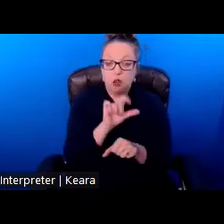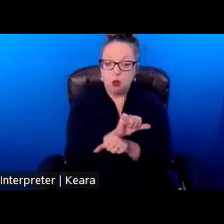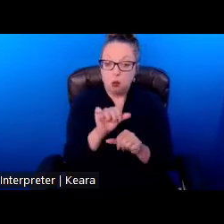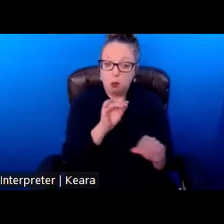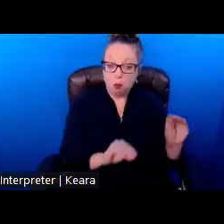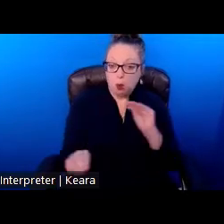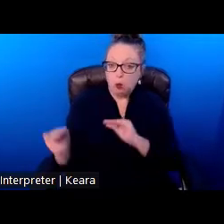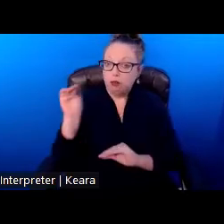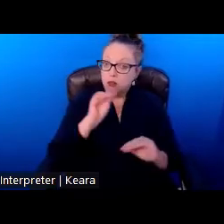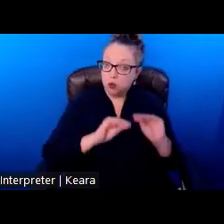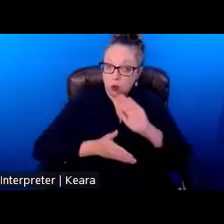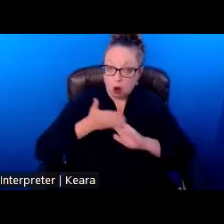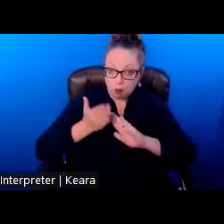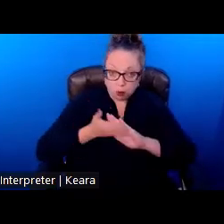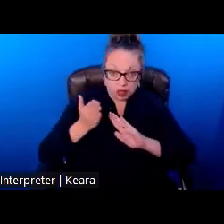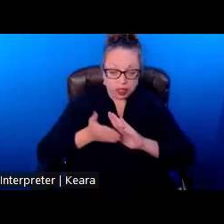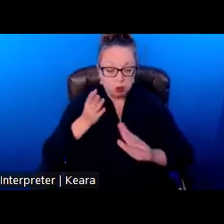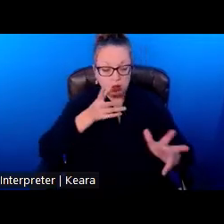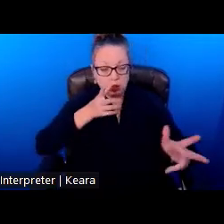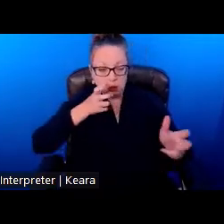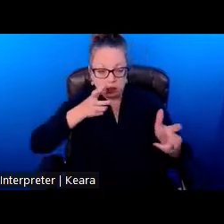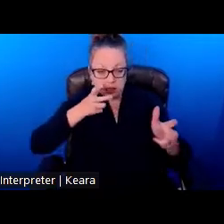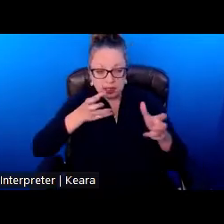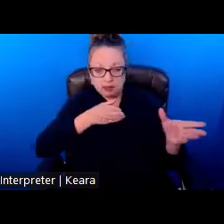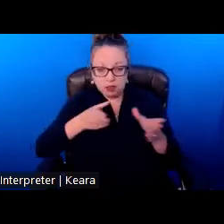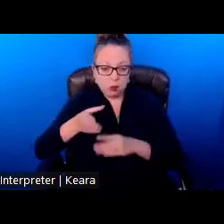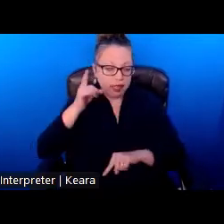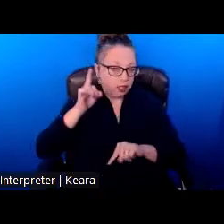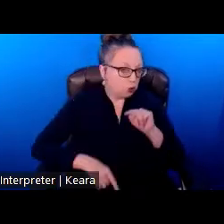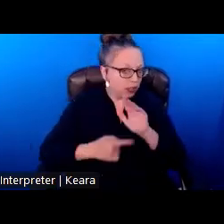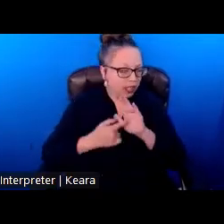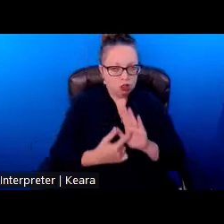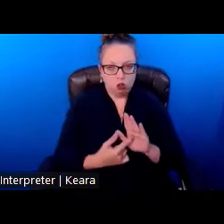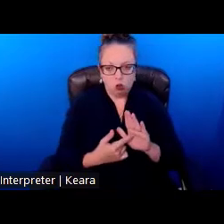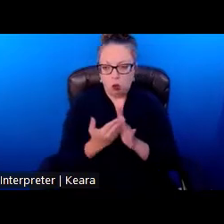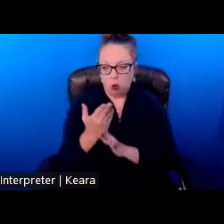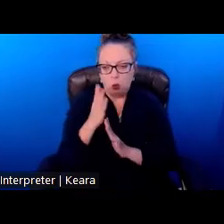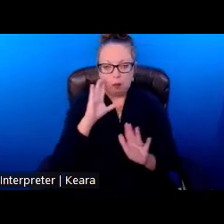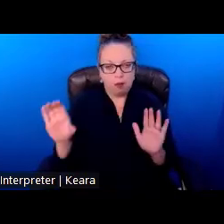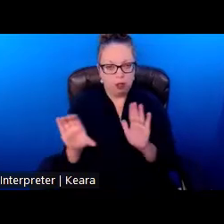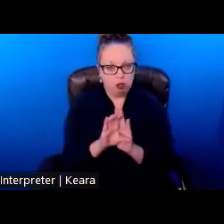is received by the viewer in a way that cannot be shown through images alone.